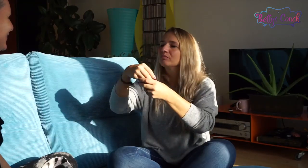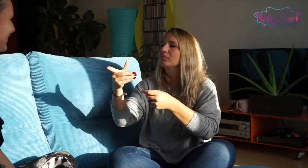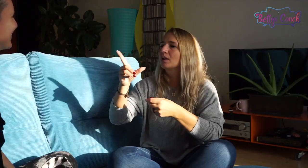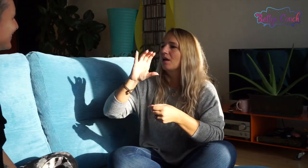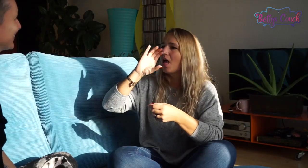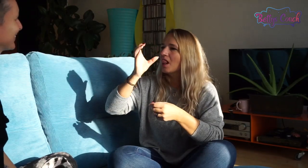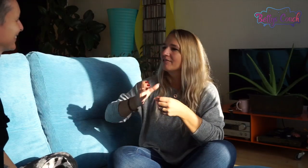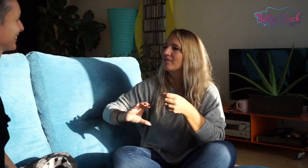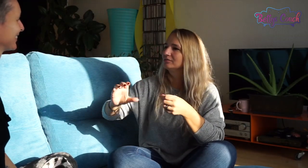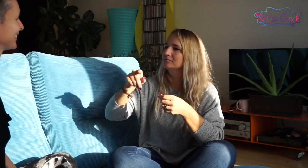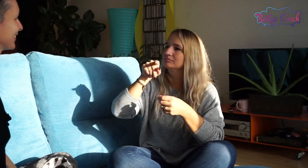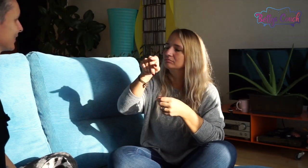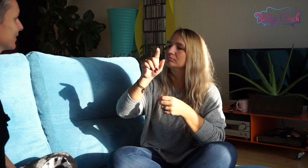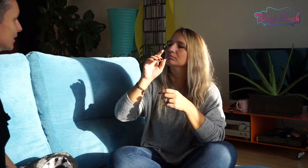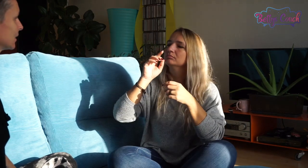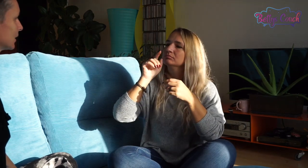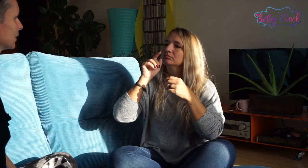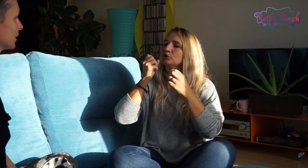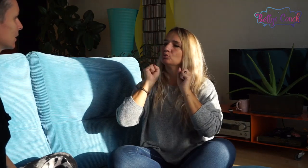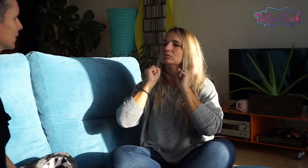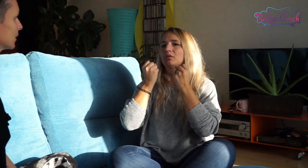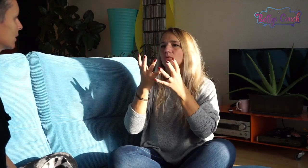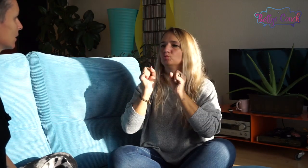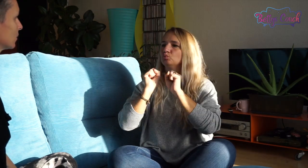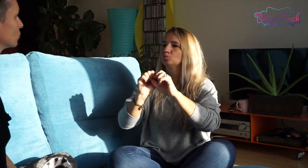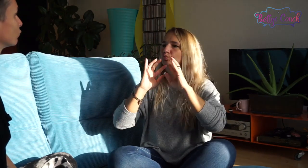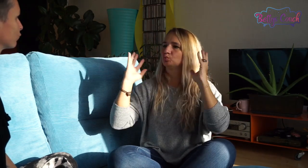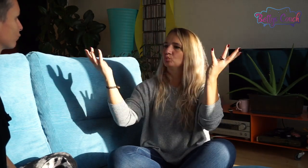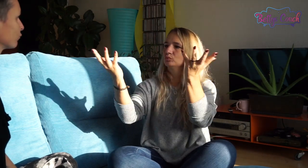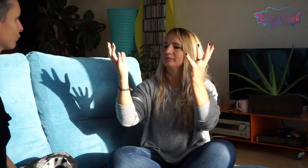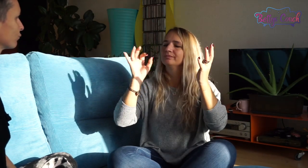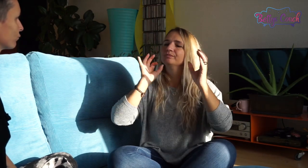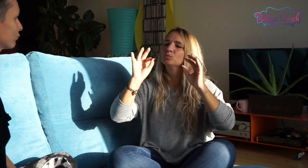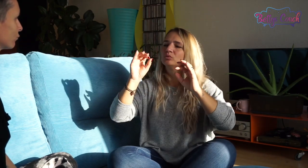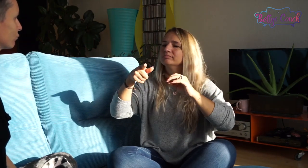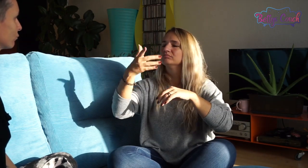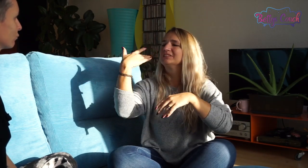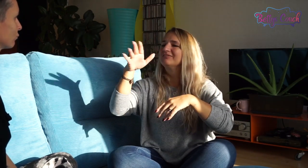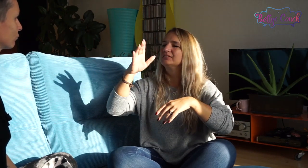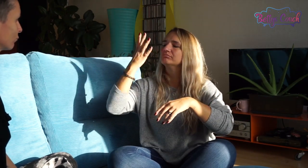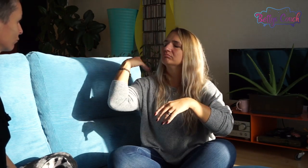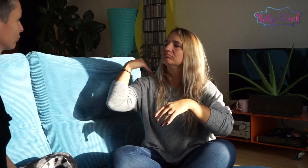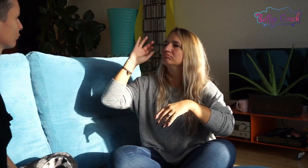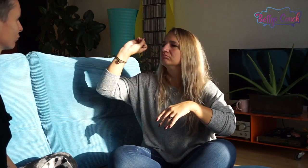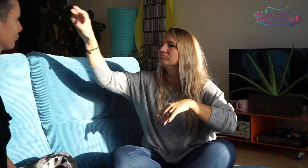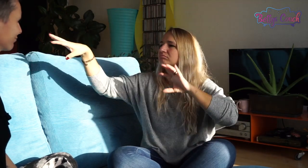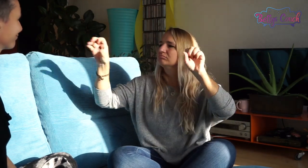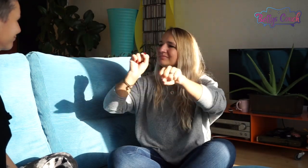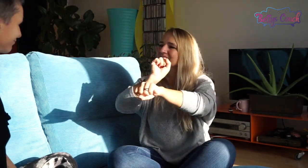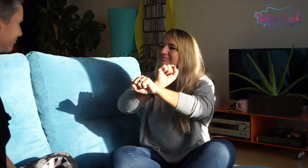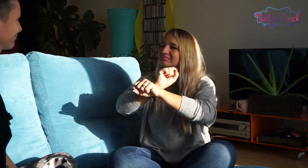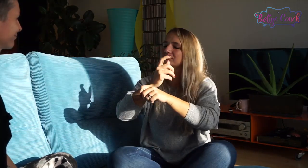The elephant camp in which elephants have been protected and were released from captivity from elsewhere.